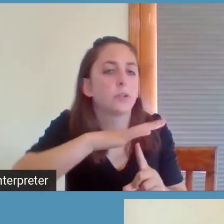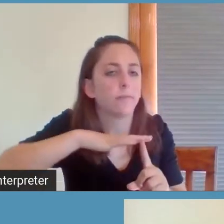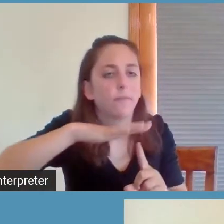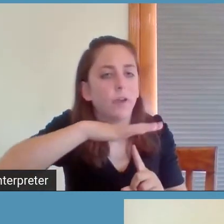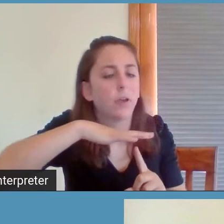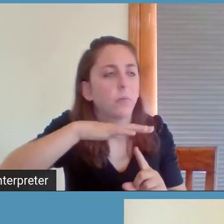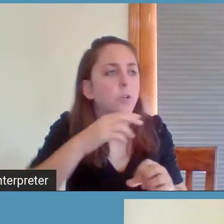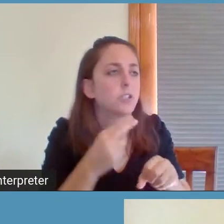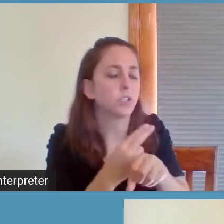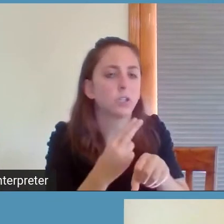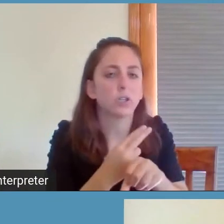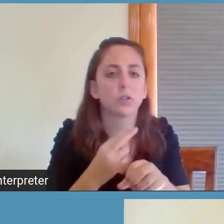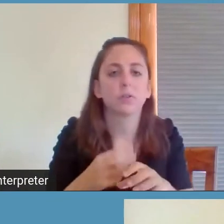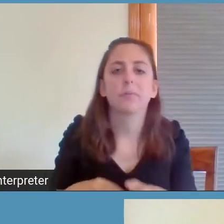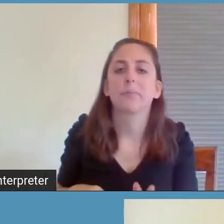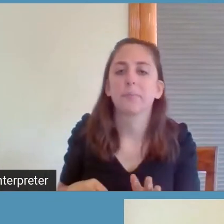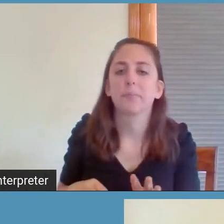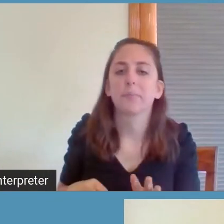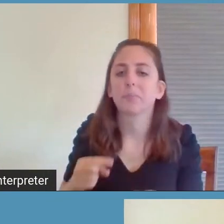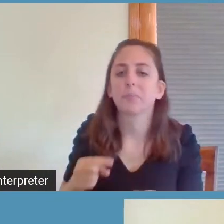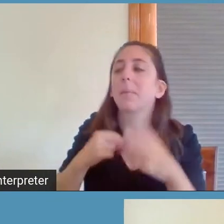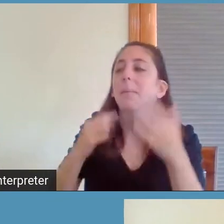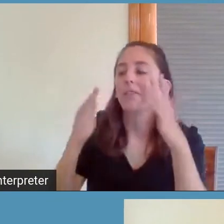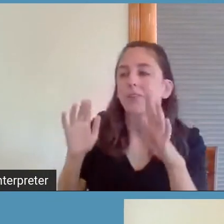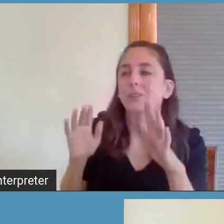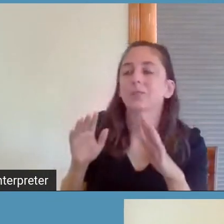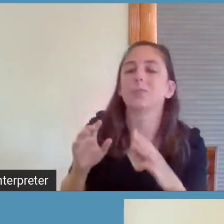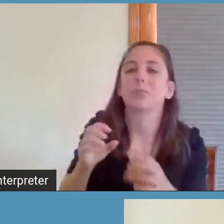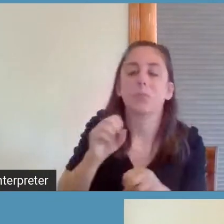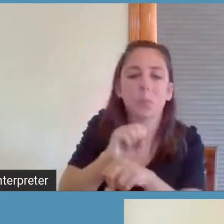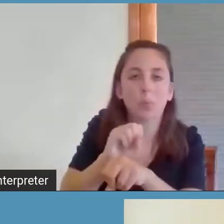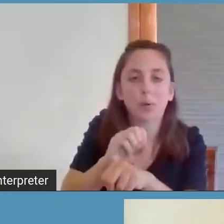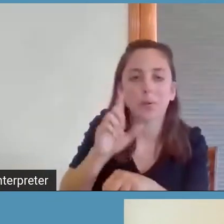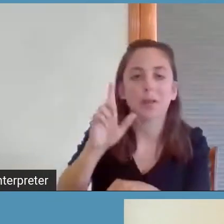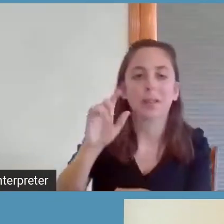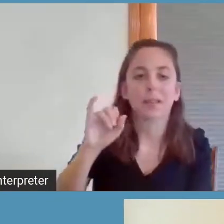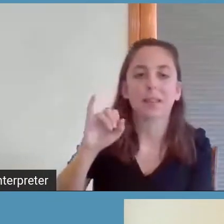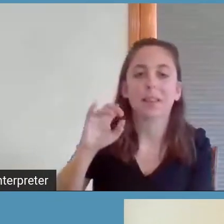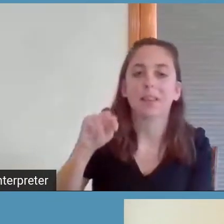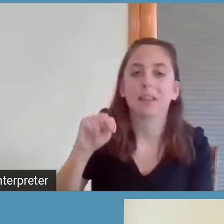interested i could work with uh lyndon labs when it was they were local and uh they're the ones